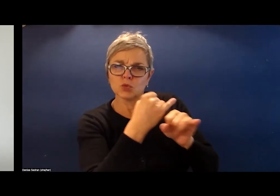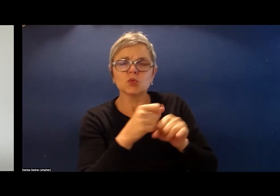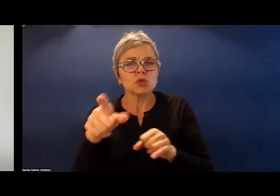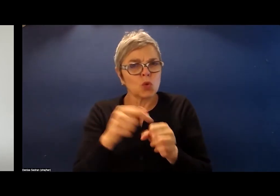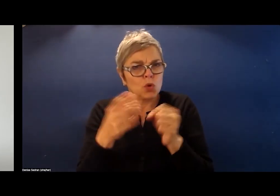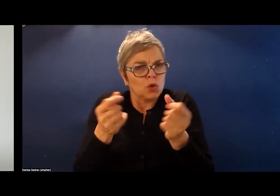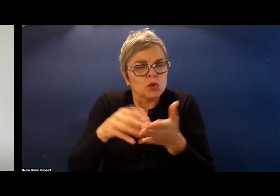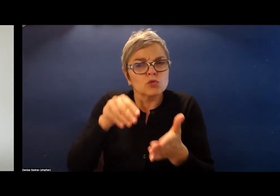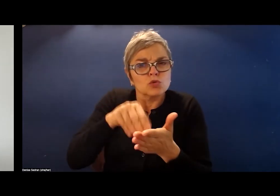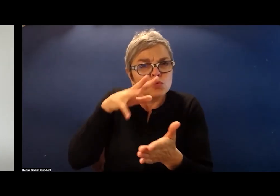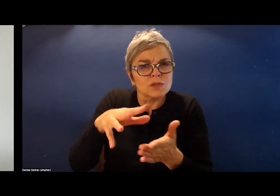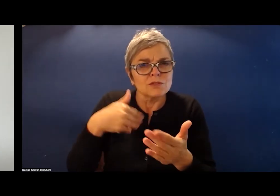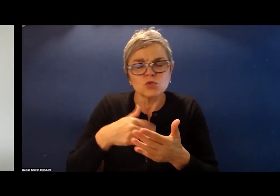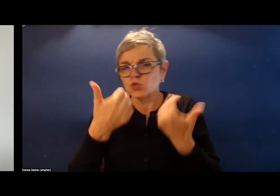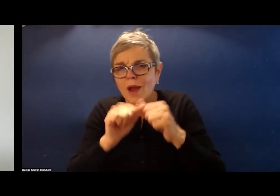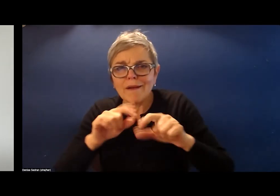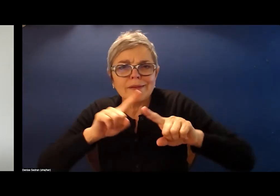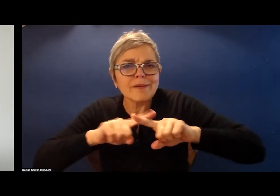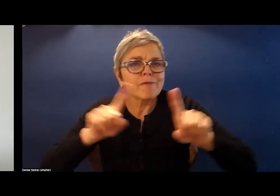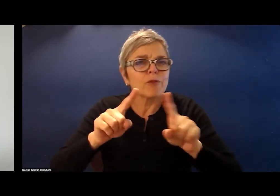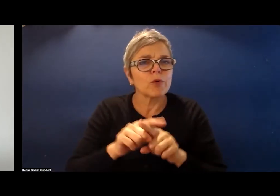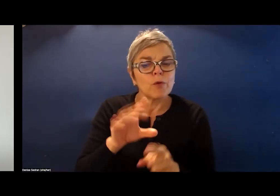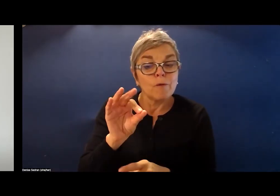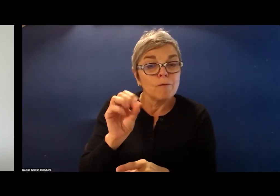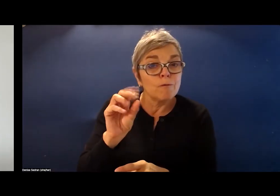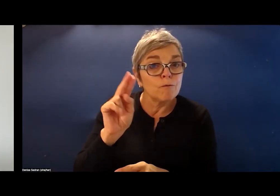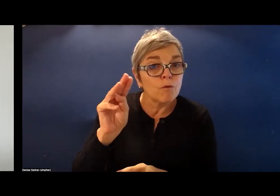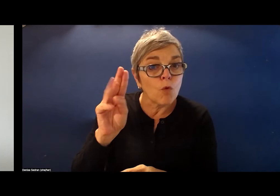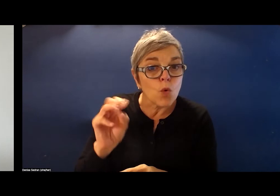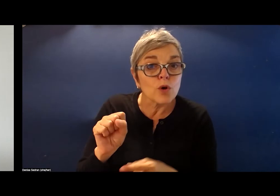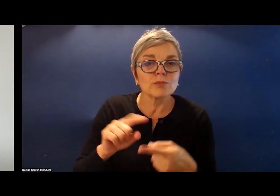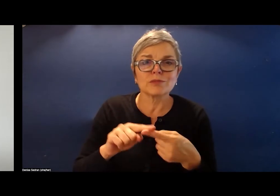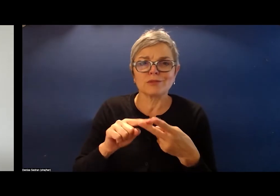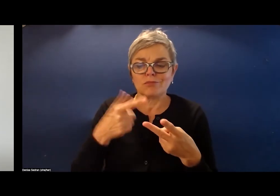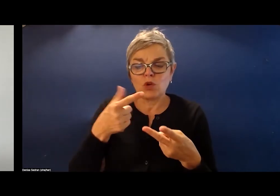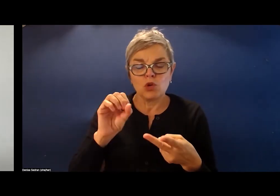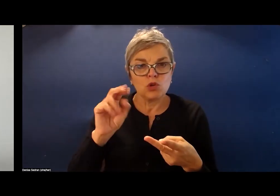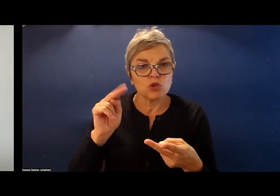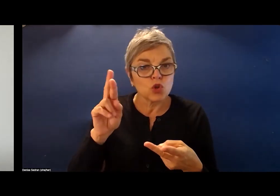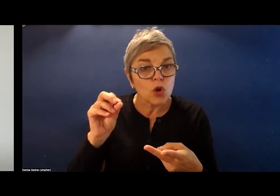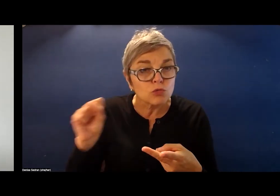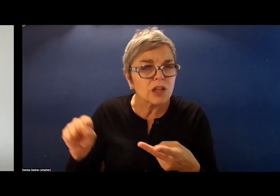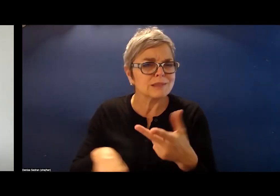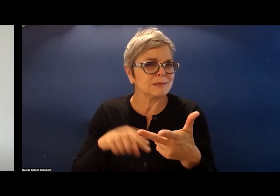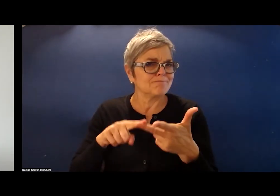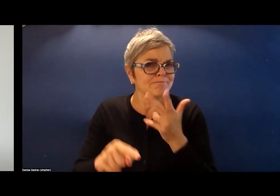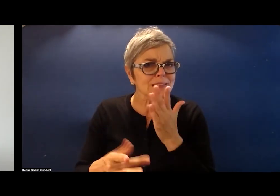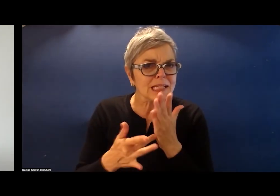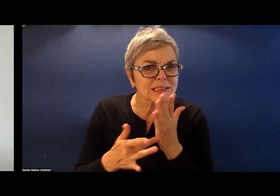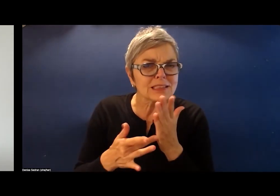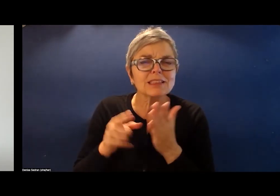And I think an opportunity to bear witness and be present and to engage, perhaps in person, would be such a welcome opportunity.